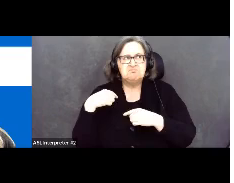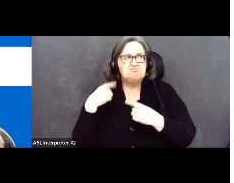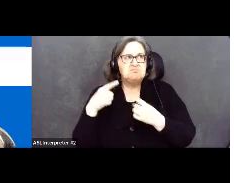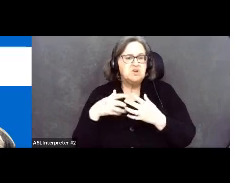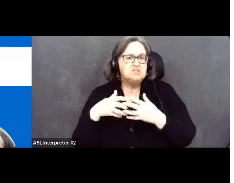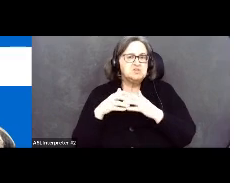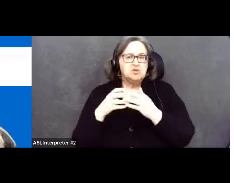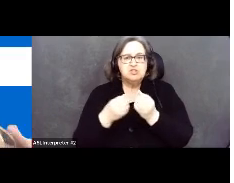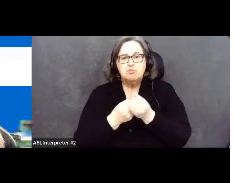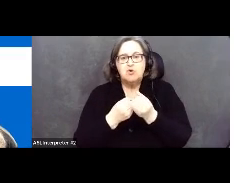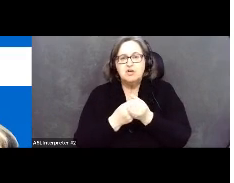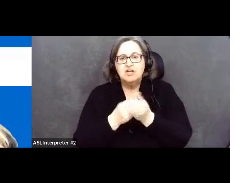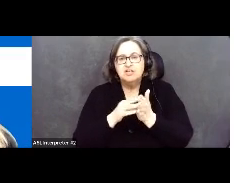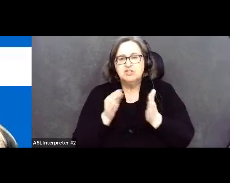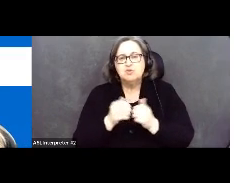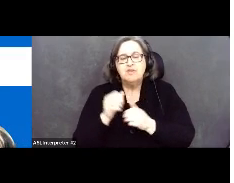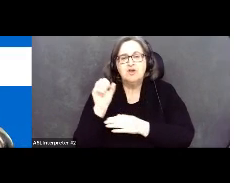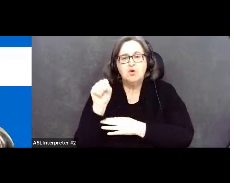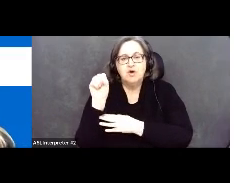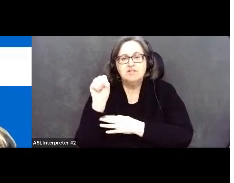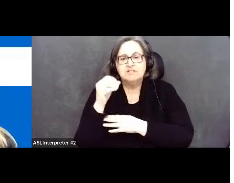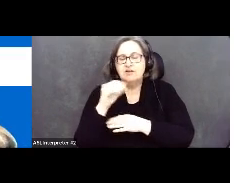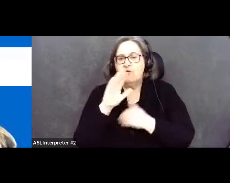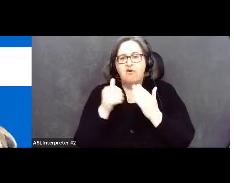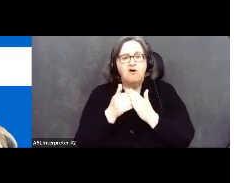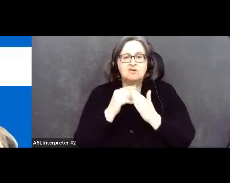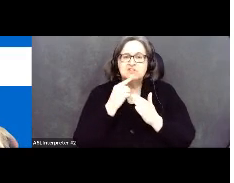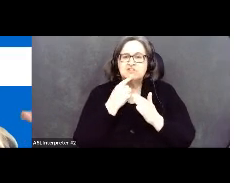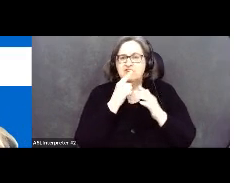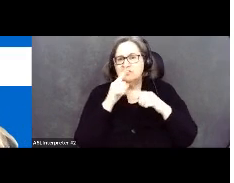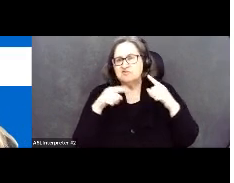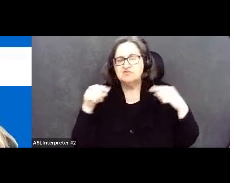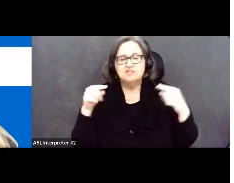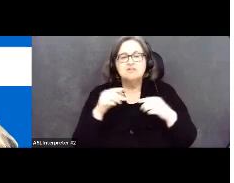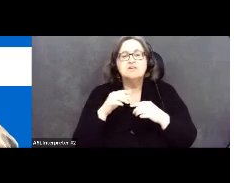students with concussions and all forms of brain injury since 2007.